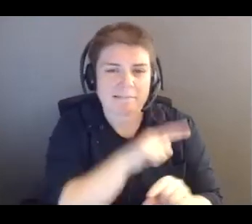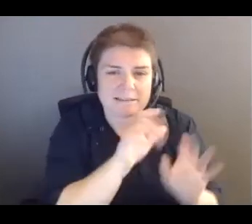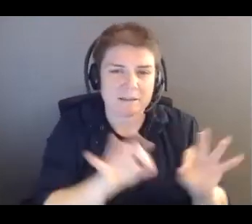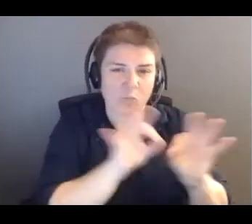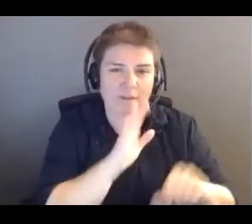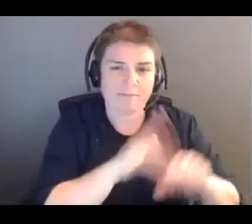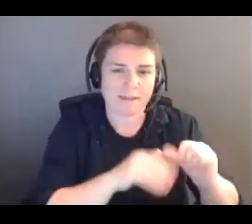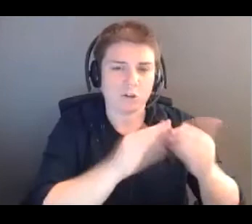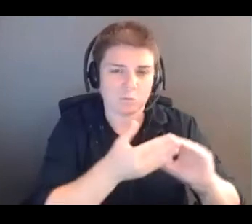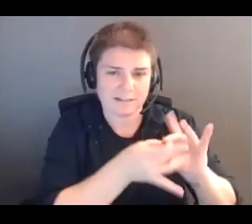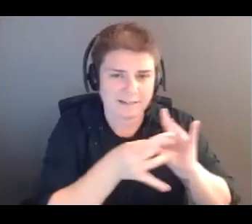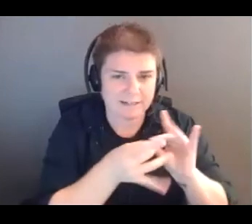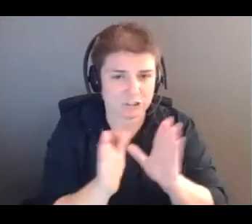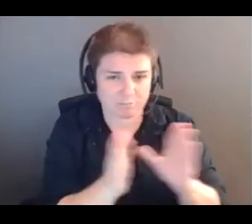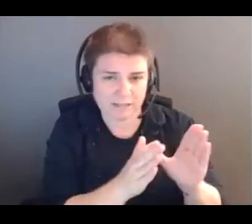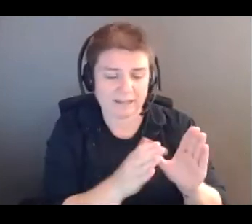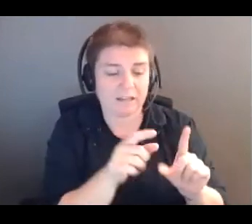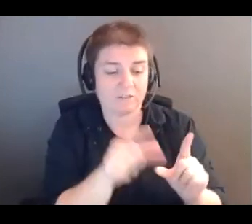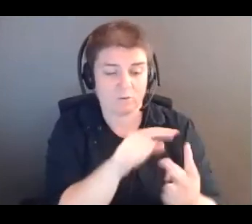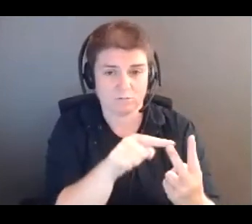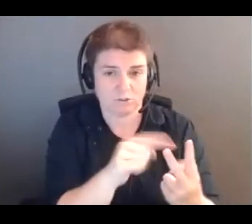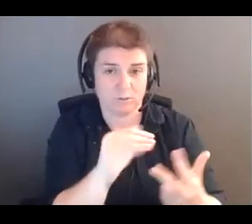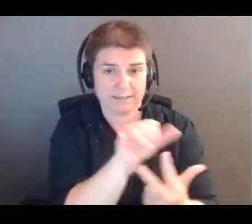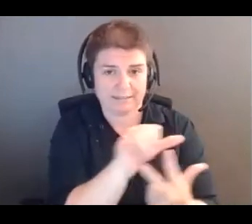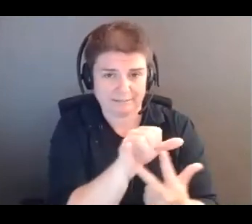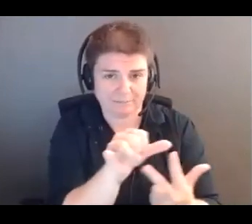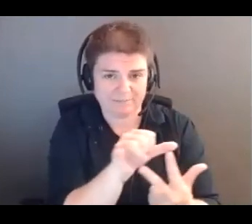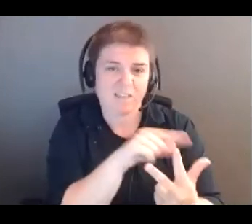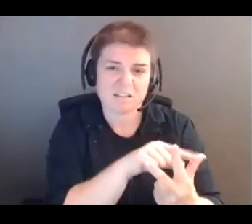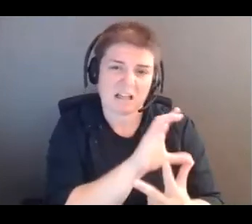planning, which are both weighted equally. This is because these projects are typically